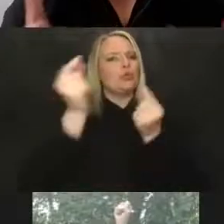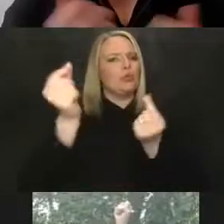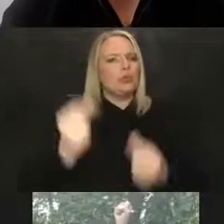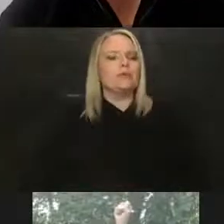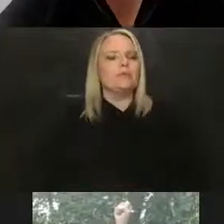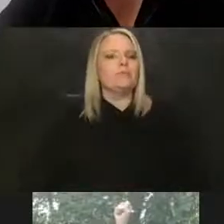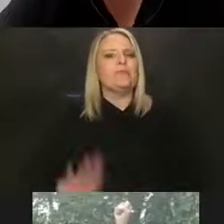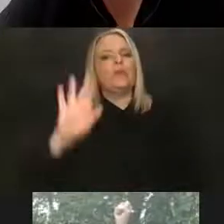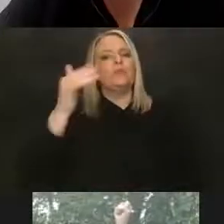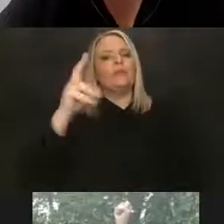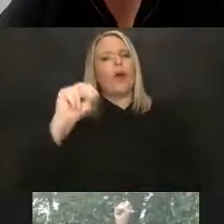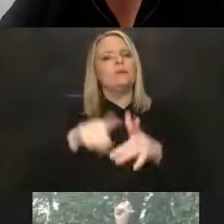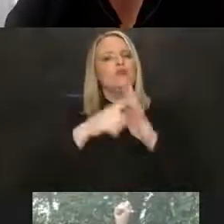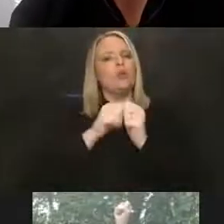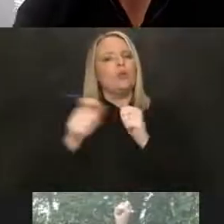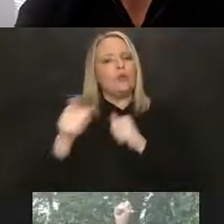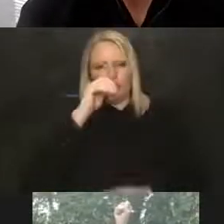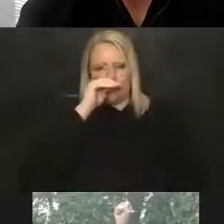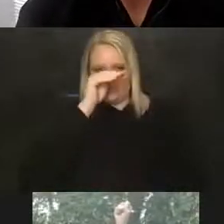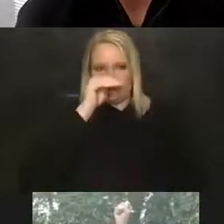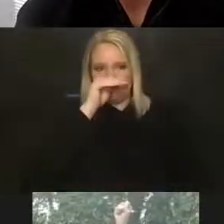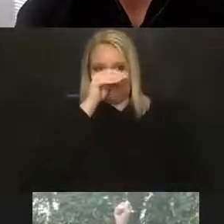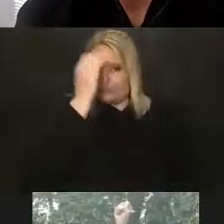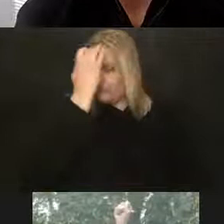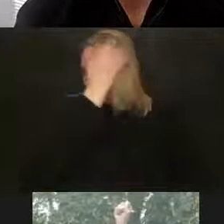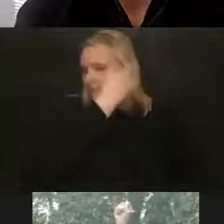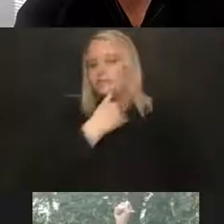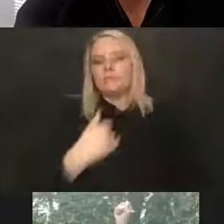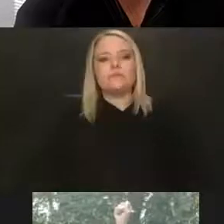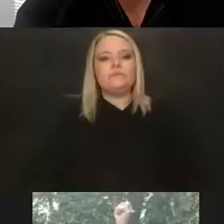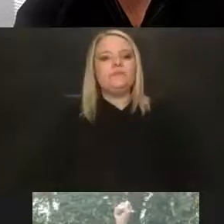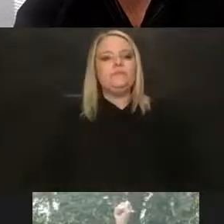Brian, how about we start with you? >> How about we start with me.